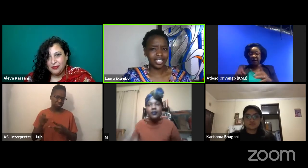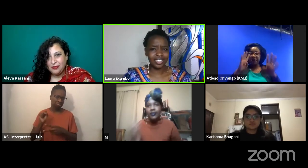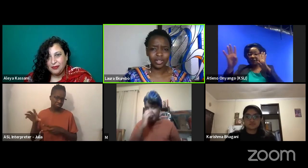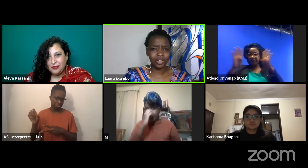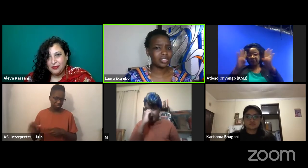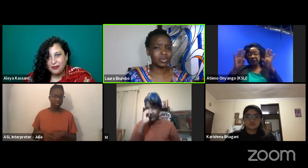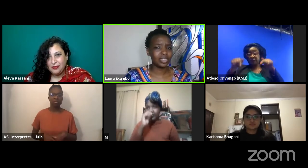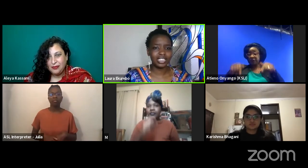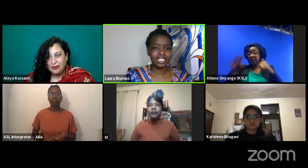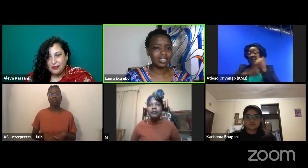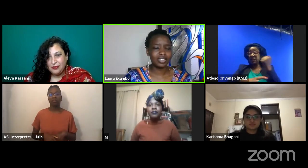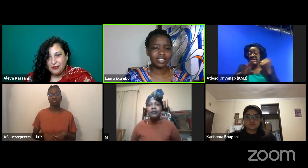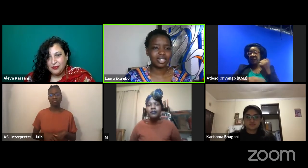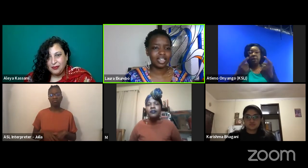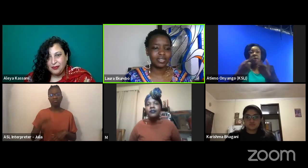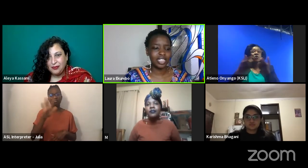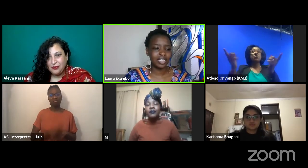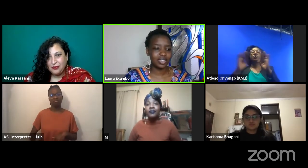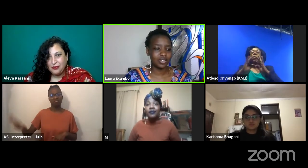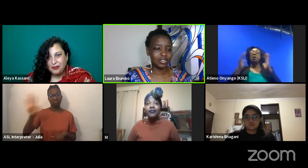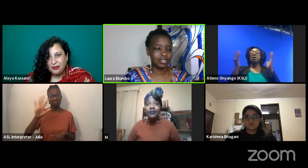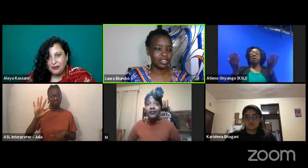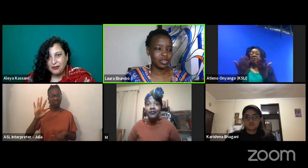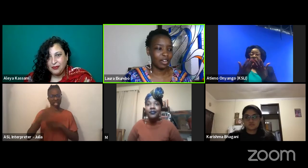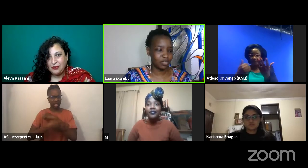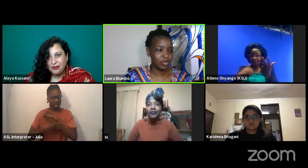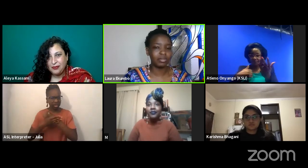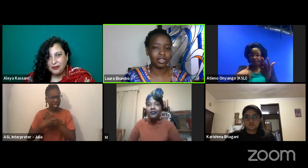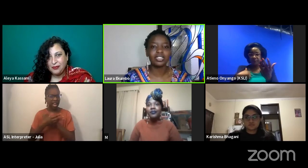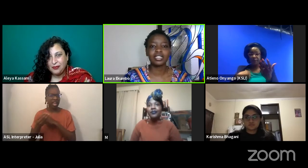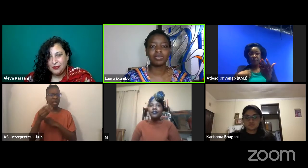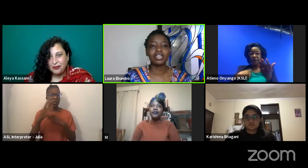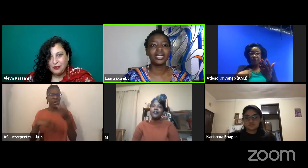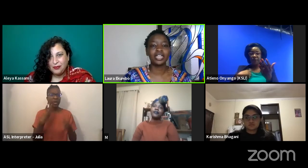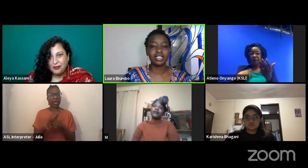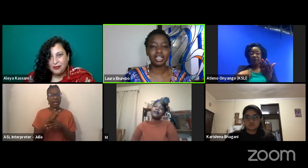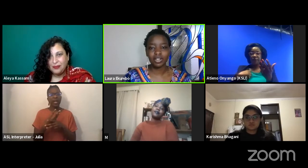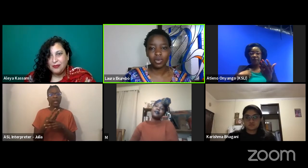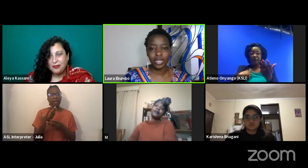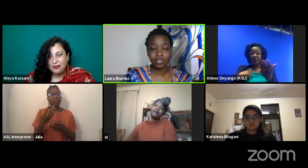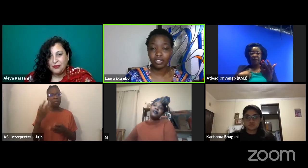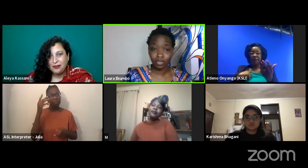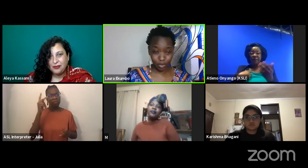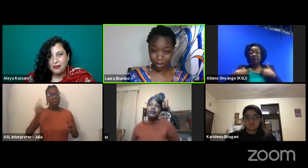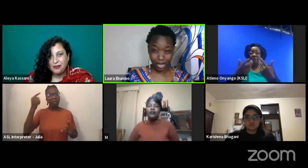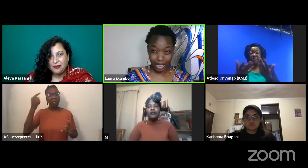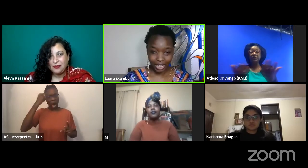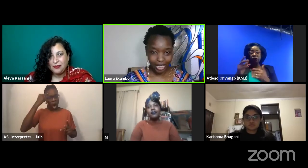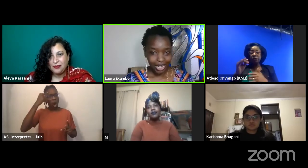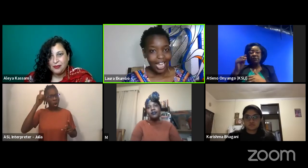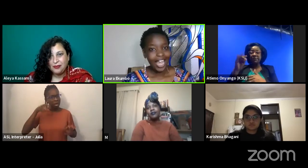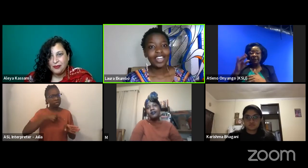and I guess across the world, there's a sense that you have to be multidisciplinary and discover other ways first of all, to make money.